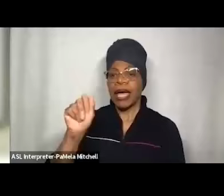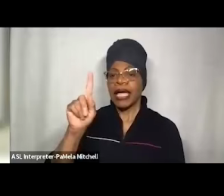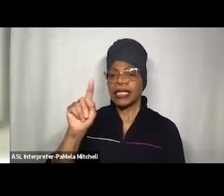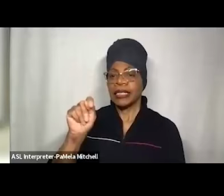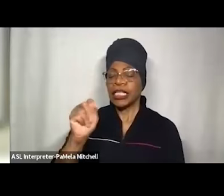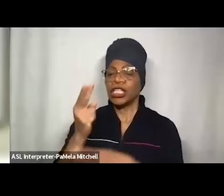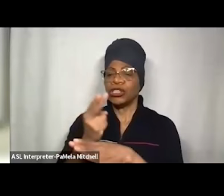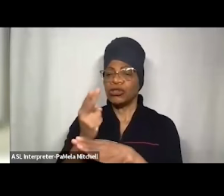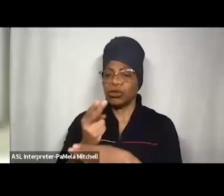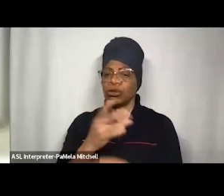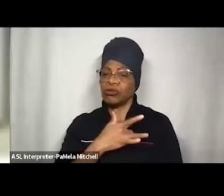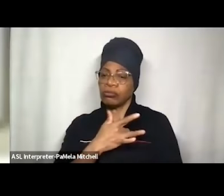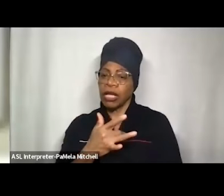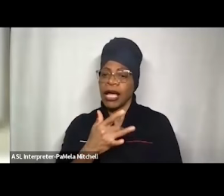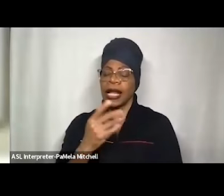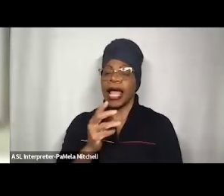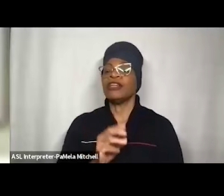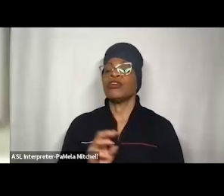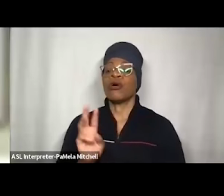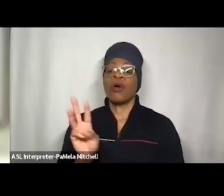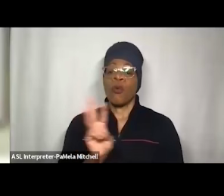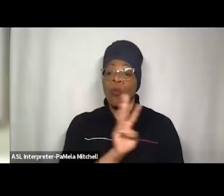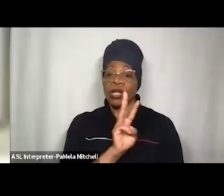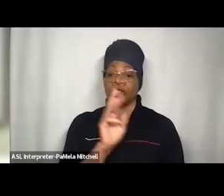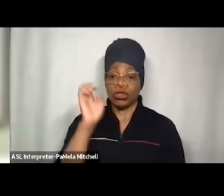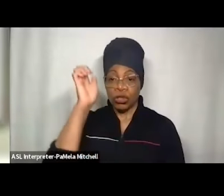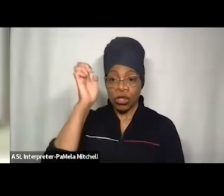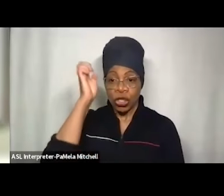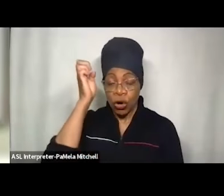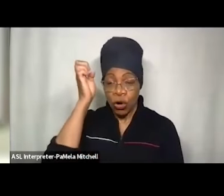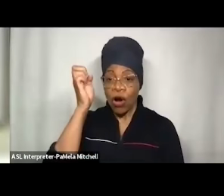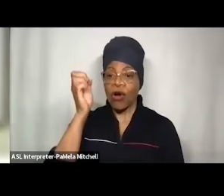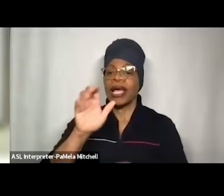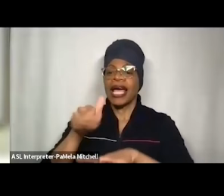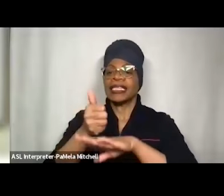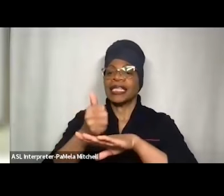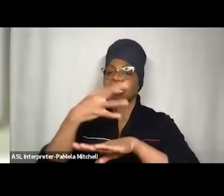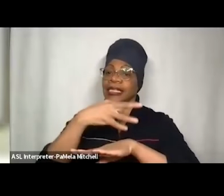and other types of settings outside the United States in custody settings.